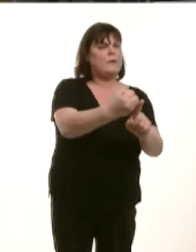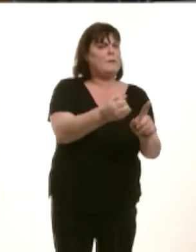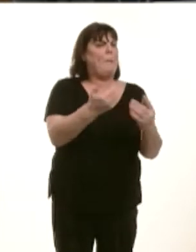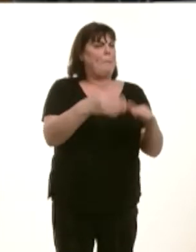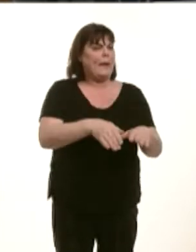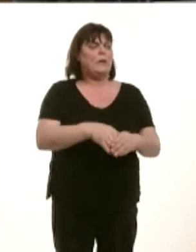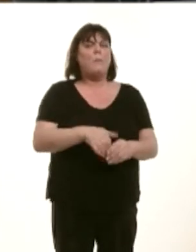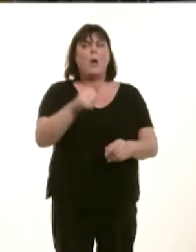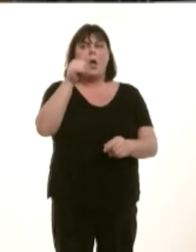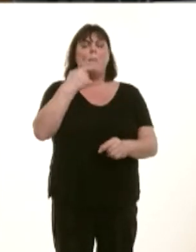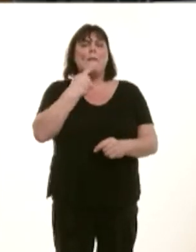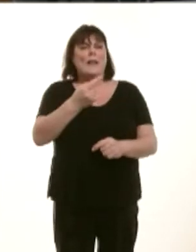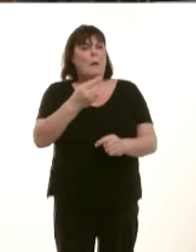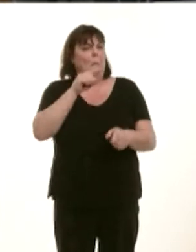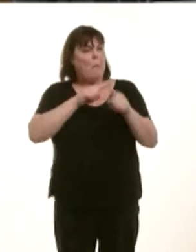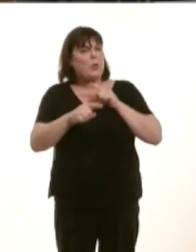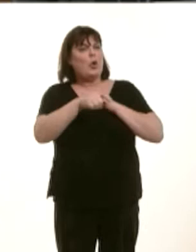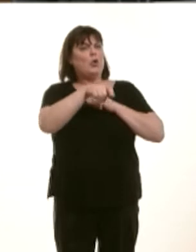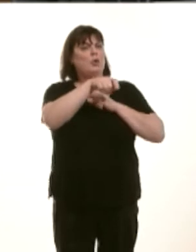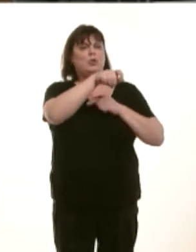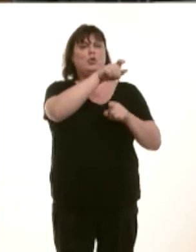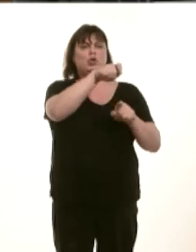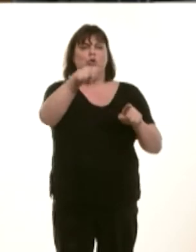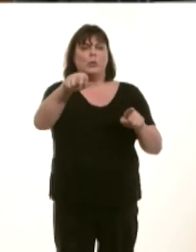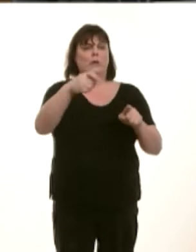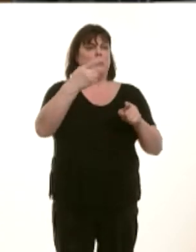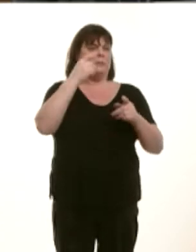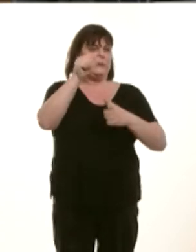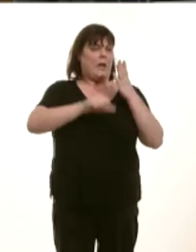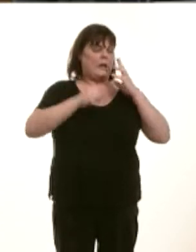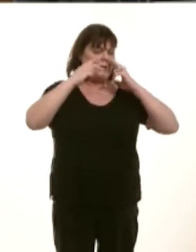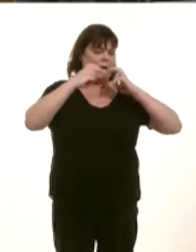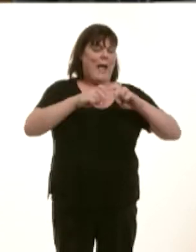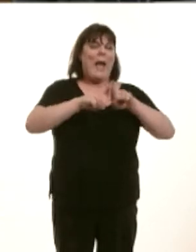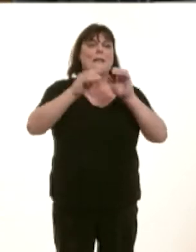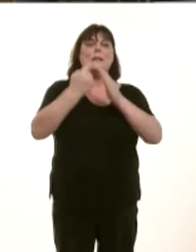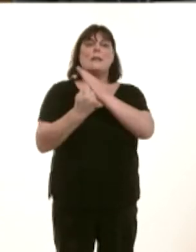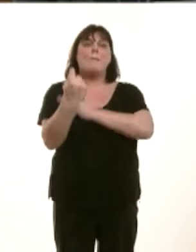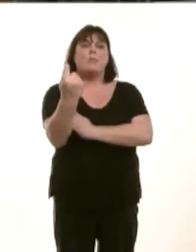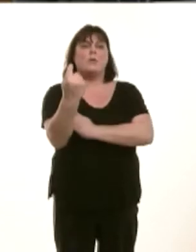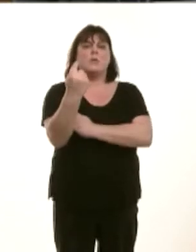Iíve said, they started studying those subjects as discrete subjects in September. We expect